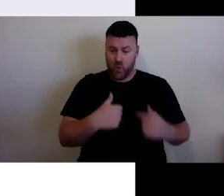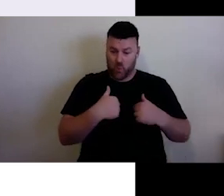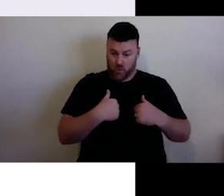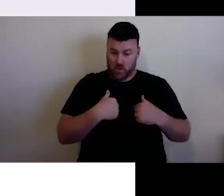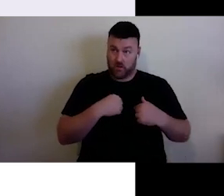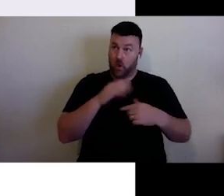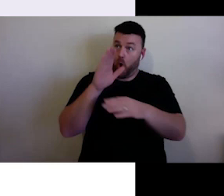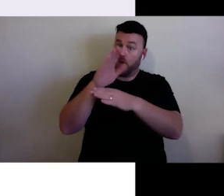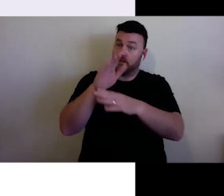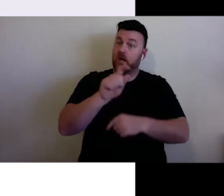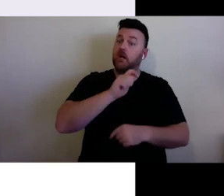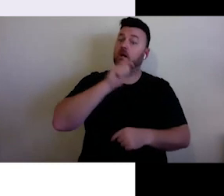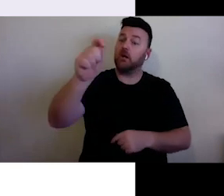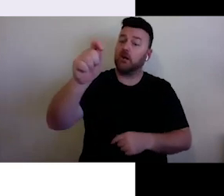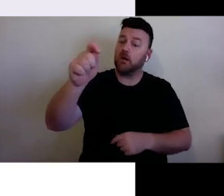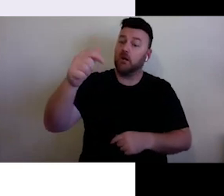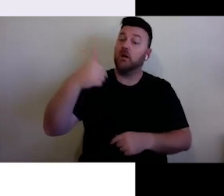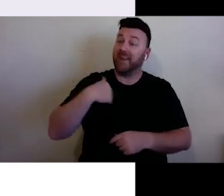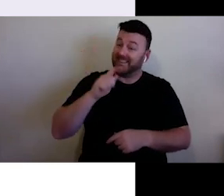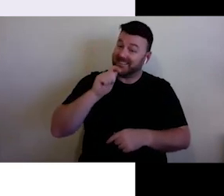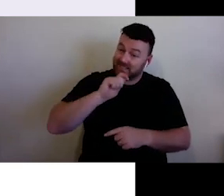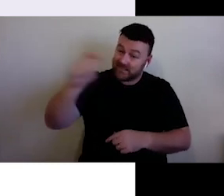jurisdiction where that person is, where the infringement occurred.